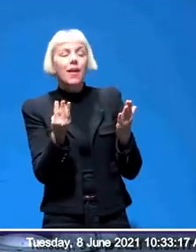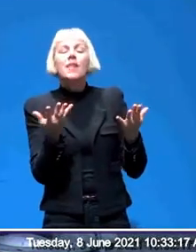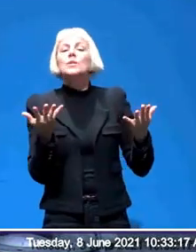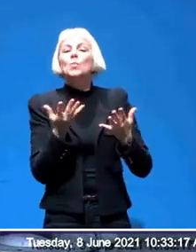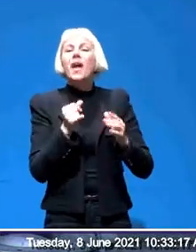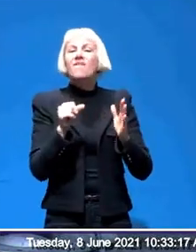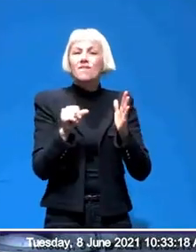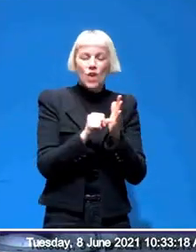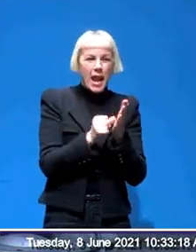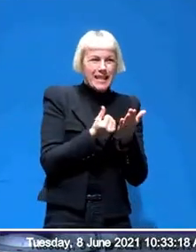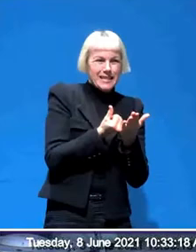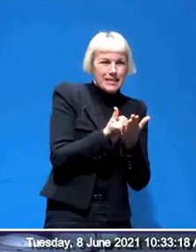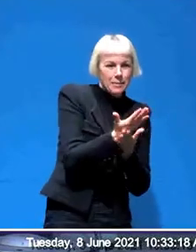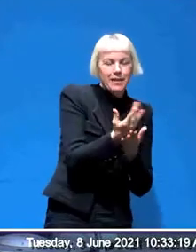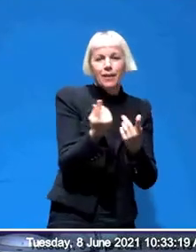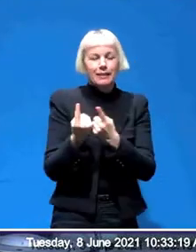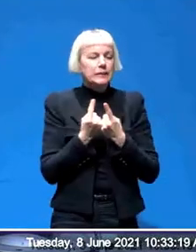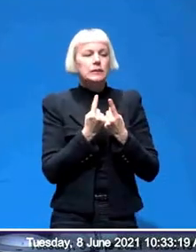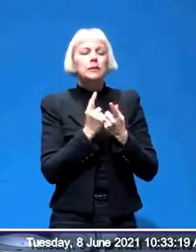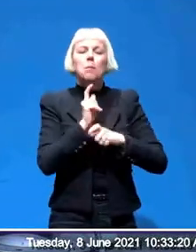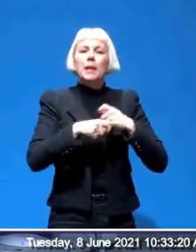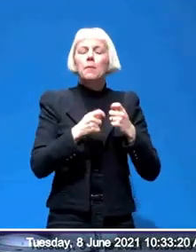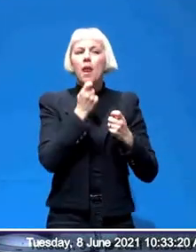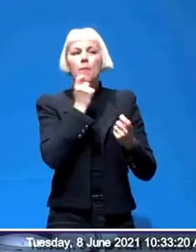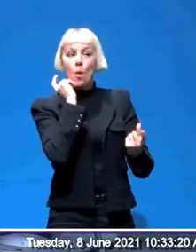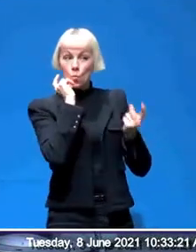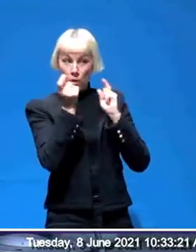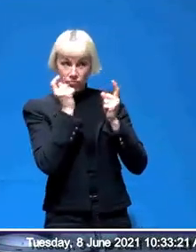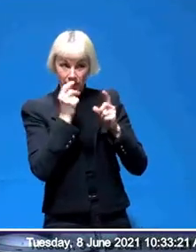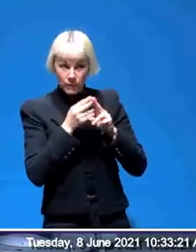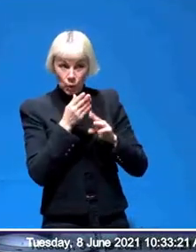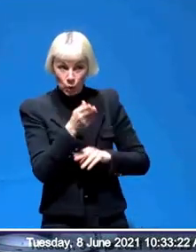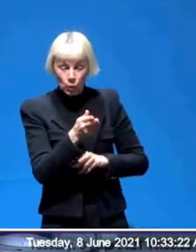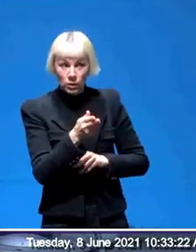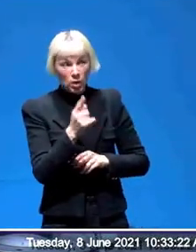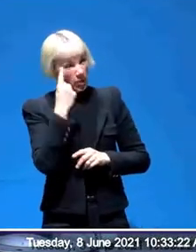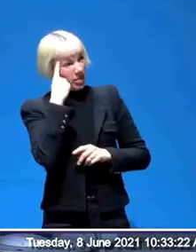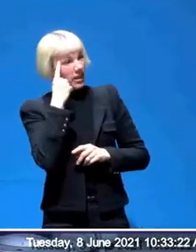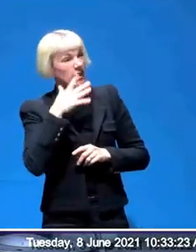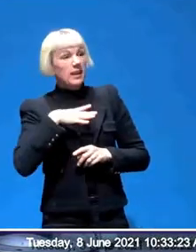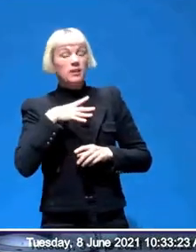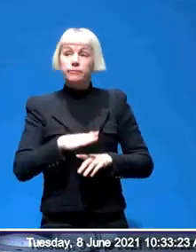and expenditure became a matter of concern --- Yes. you felt you needed to raise with the Department.